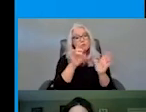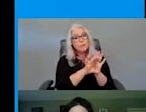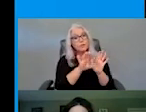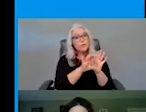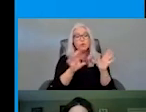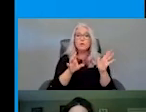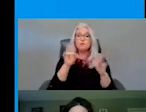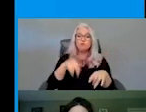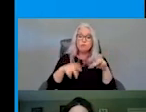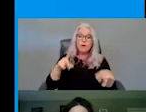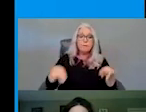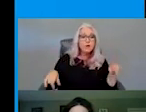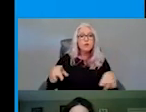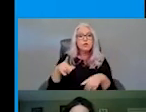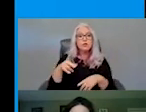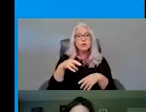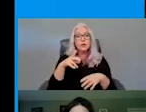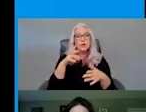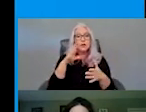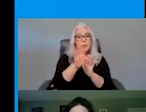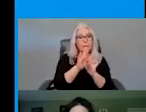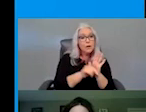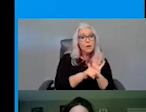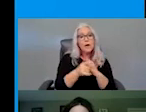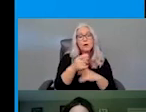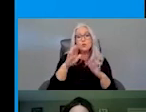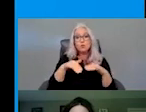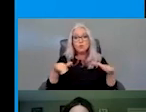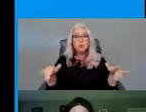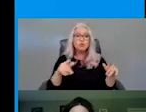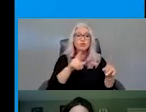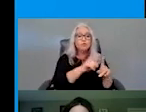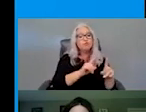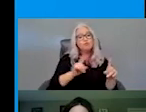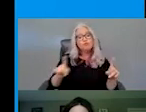Two wheelchair users and on the pages moving forward that I will be presenting on is Niagara